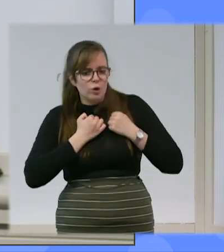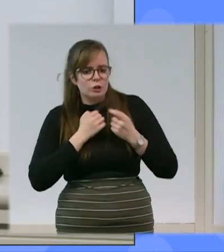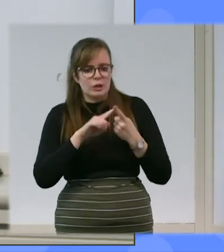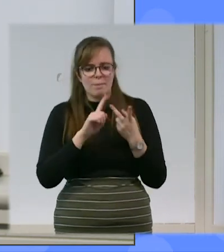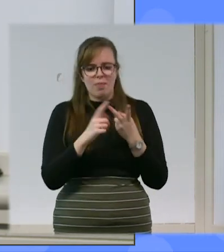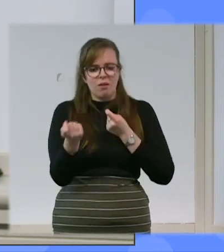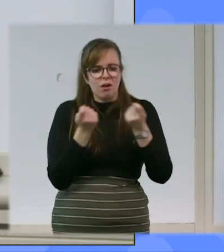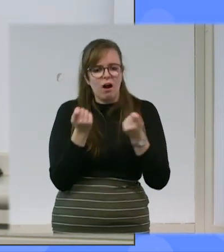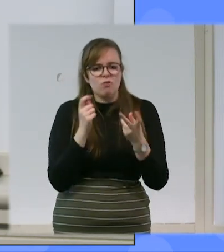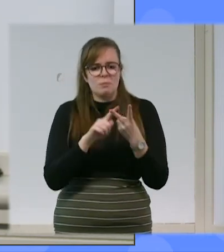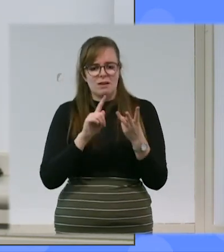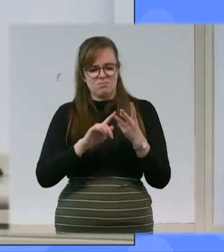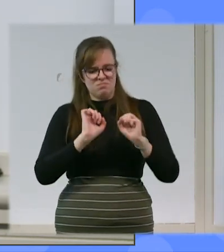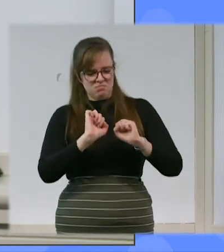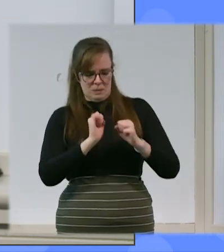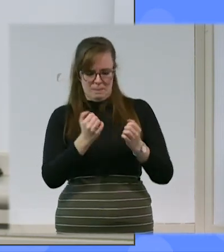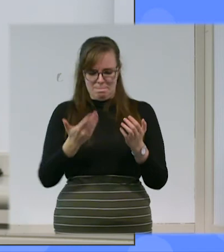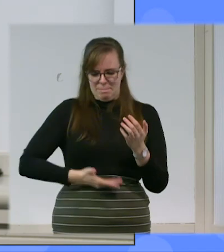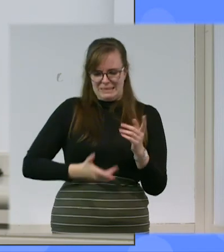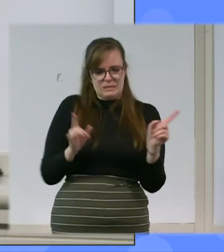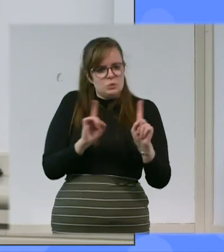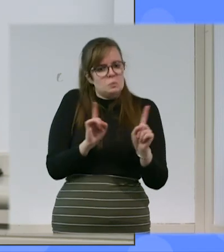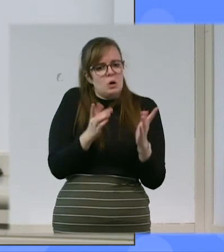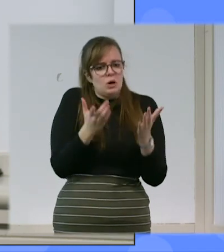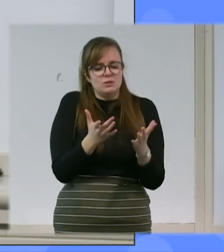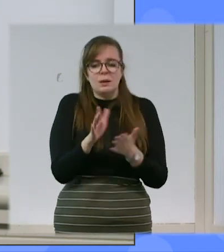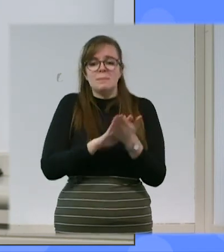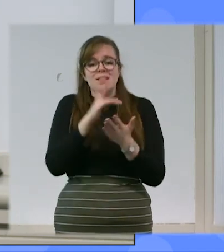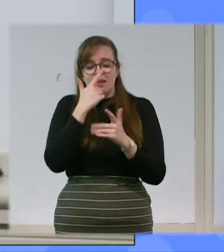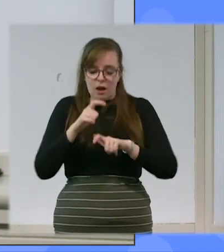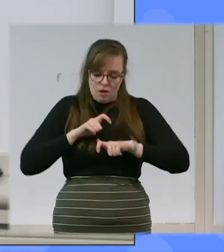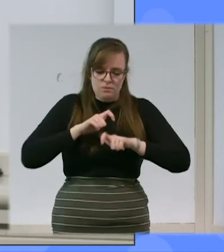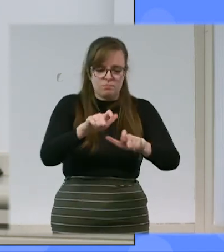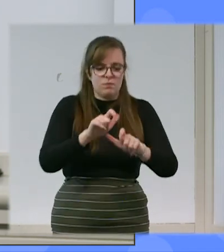very DNA of business is so that they can pursue a greater purpose rather than